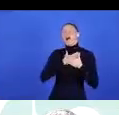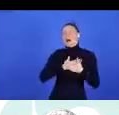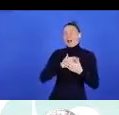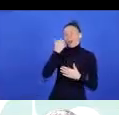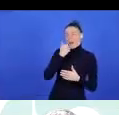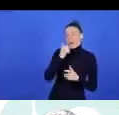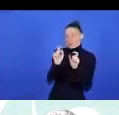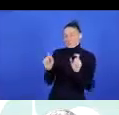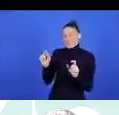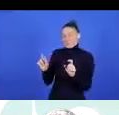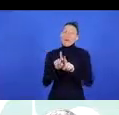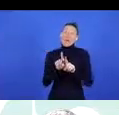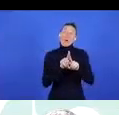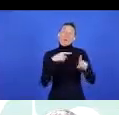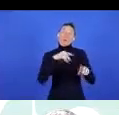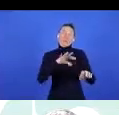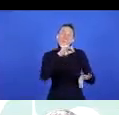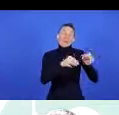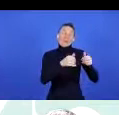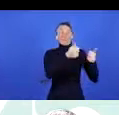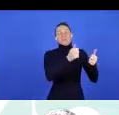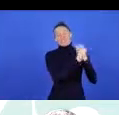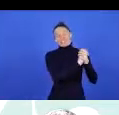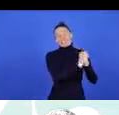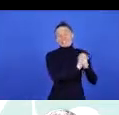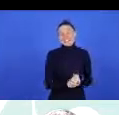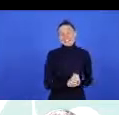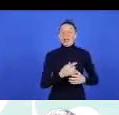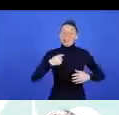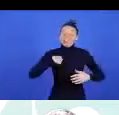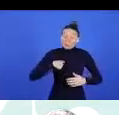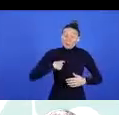from others and helps you find kind people around you. That is also how